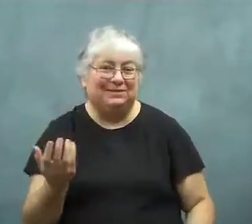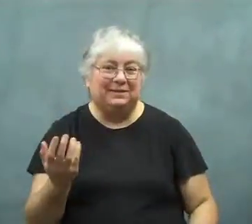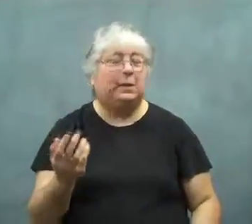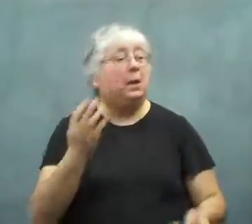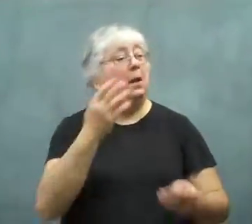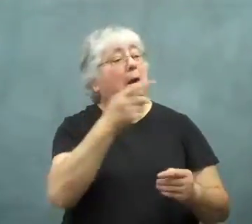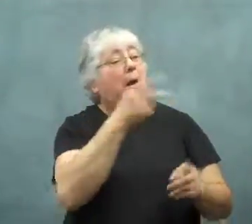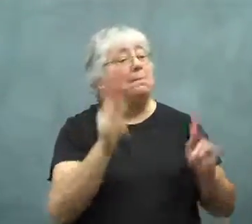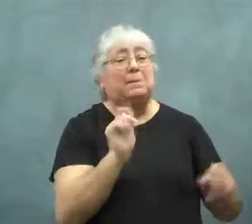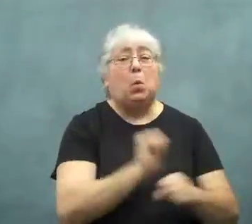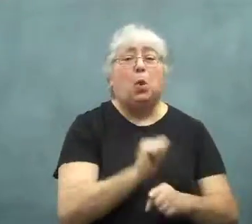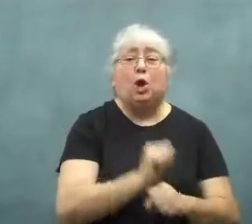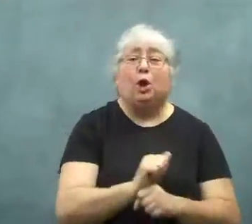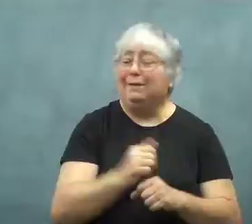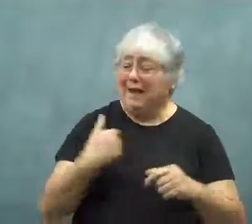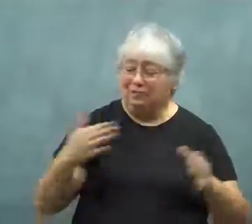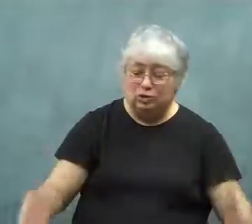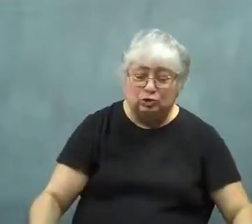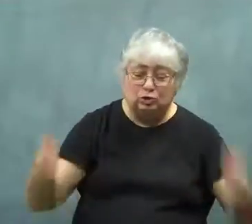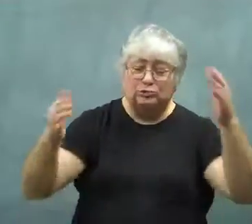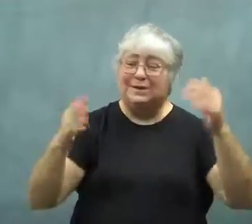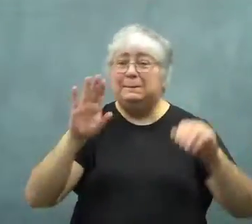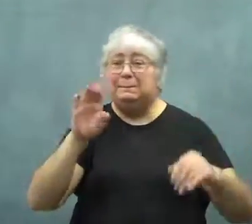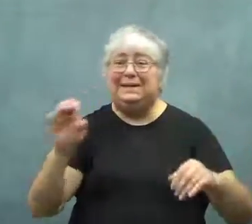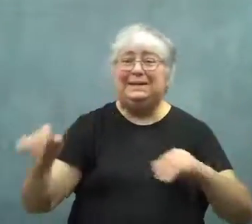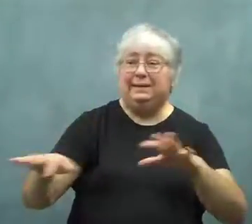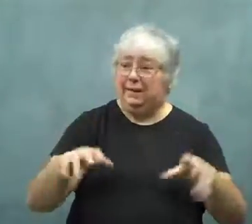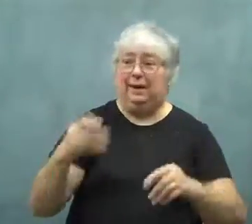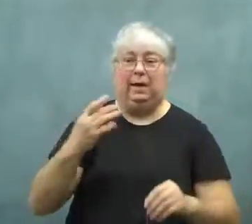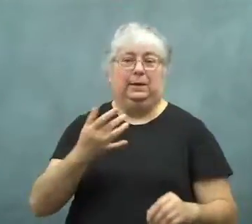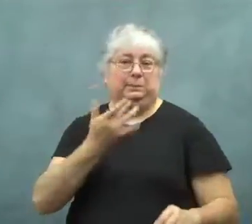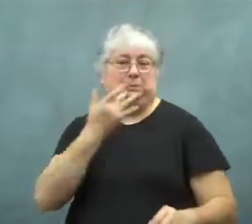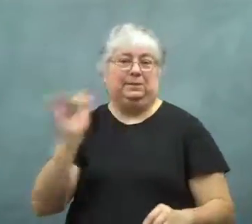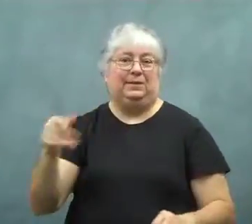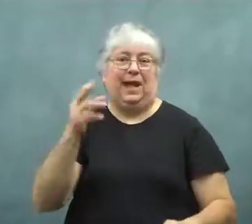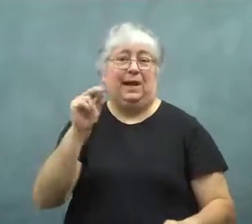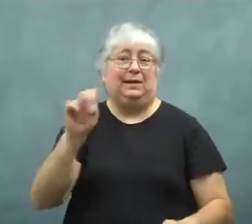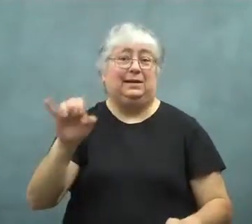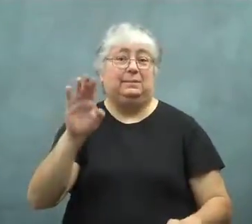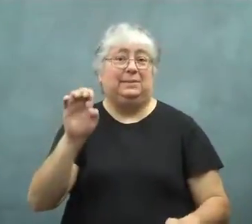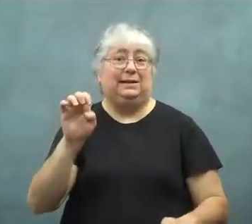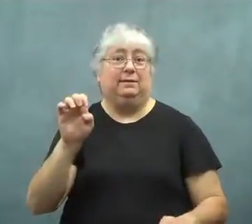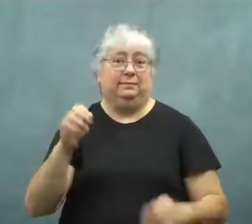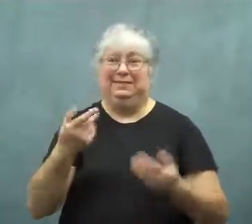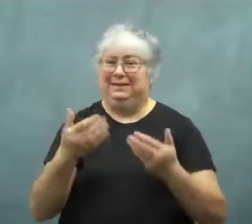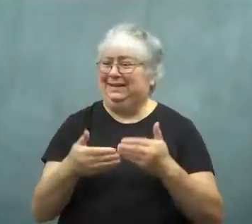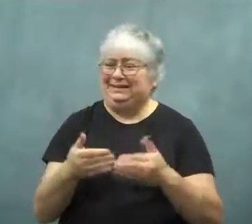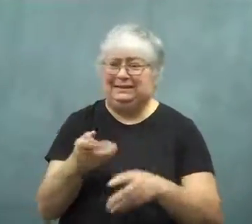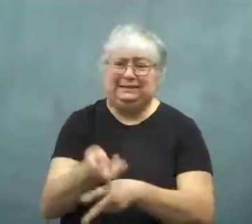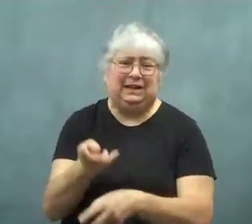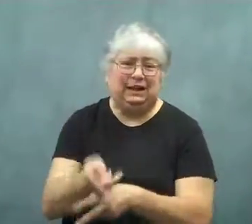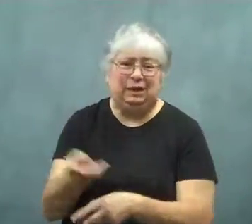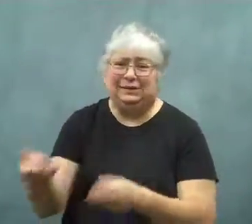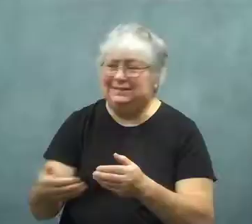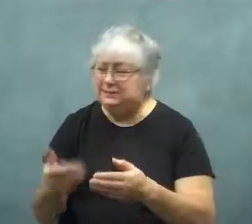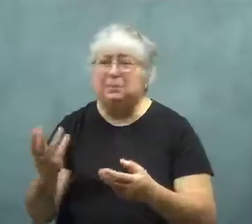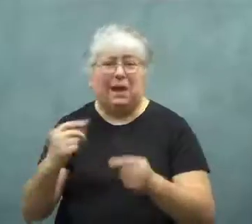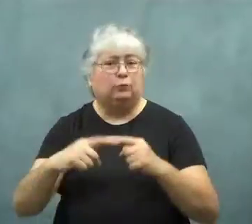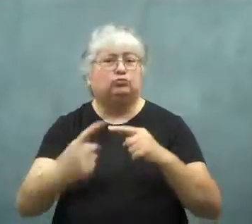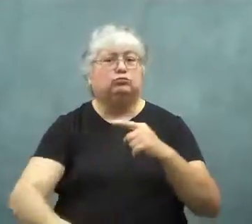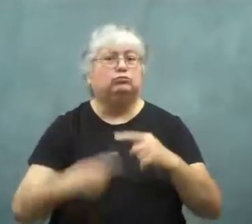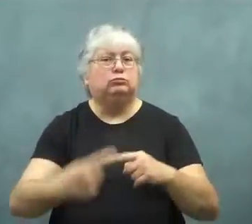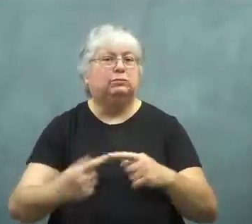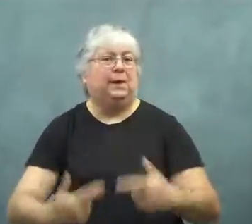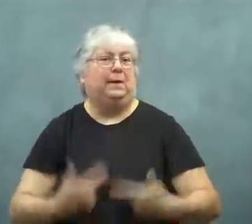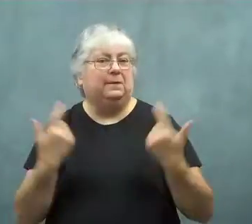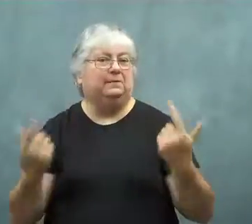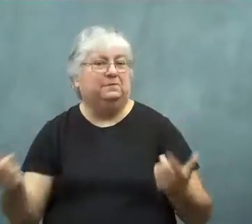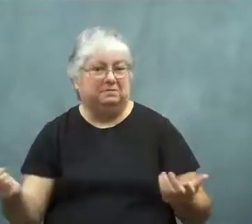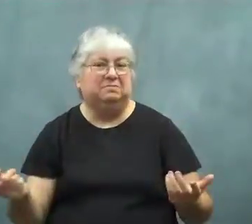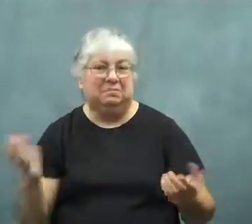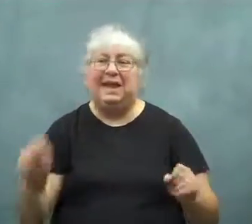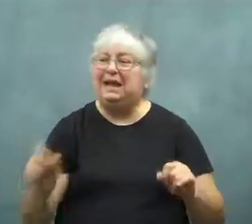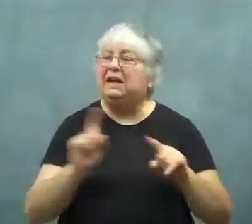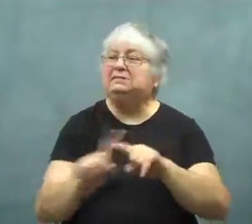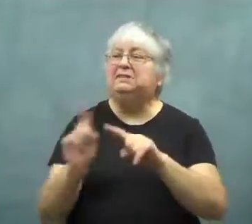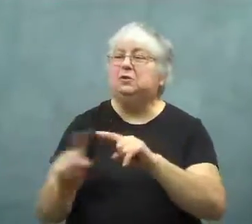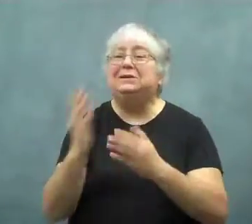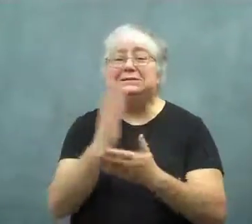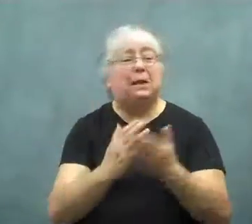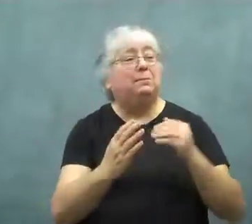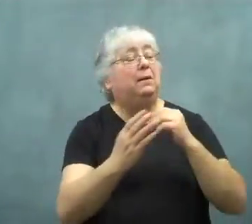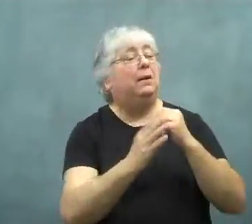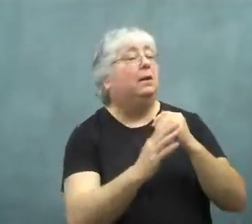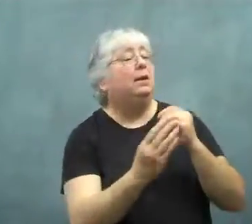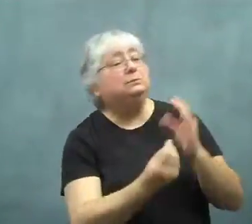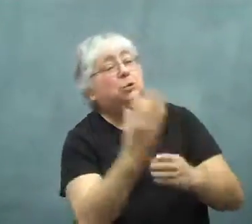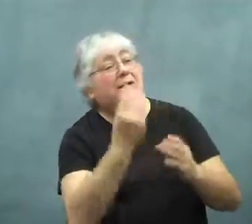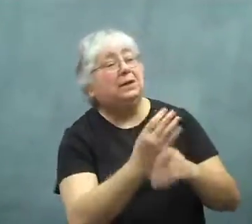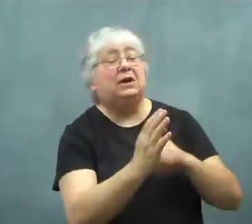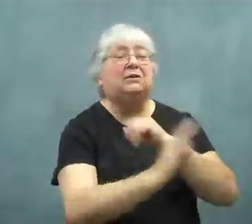Beekeepers prefer honeybees for their hives.